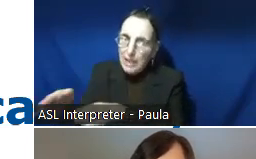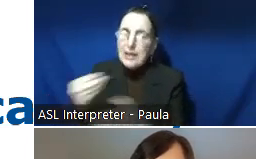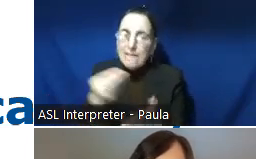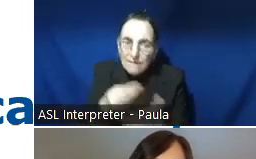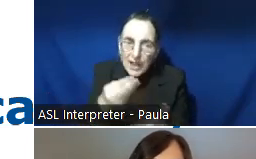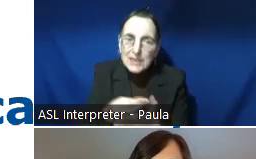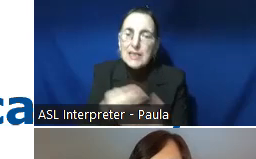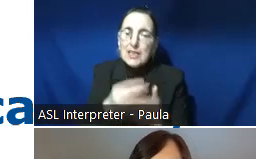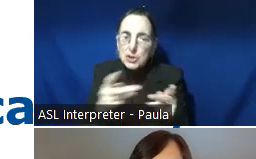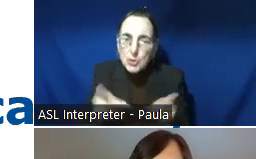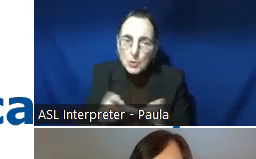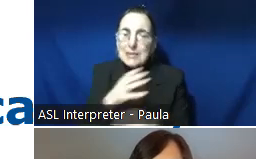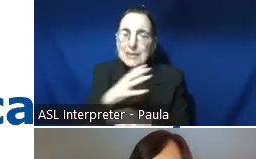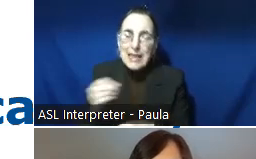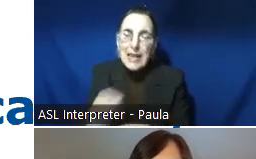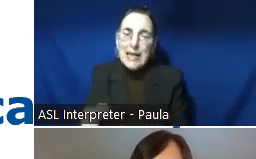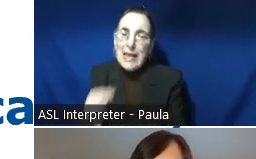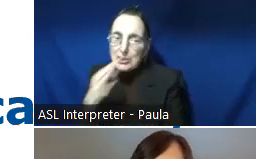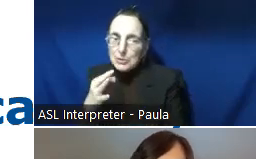They can contribute a housing perspective to your service